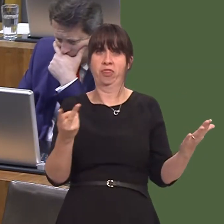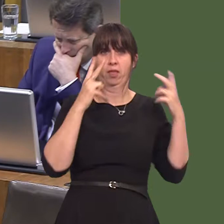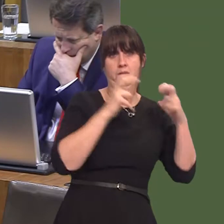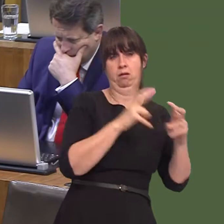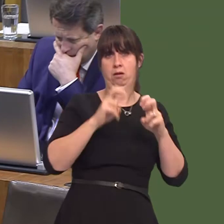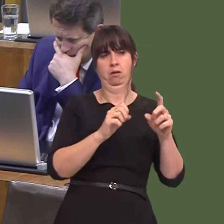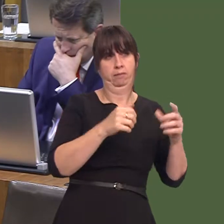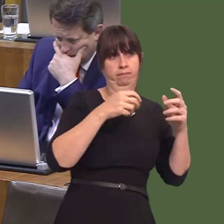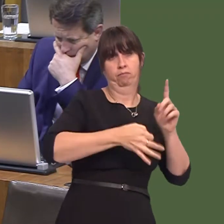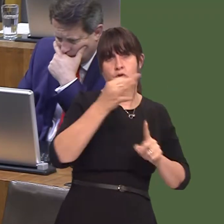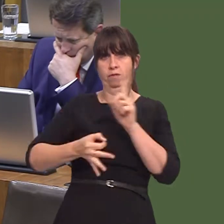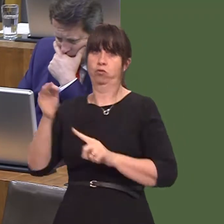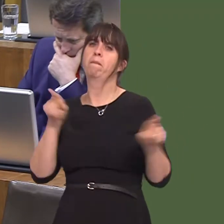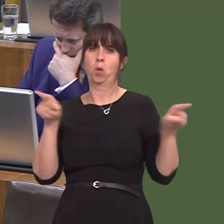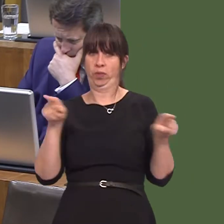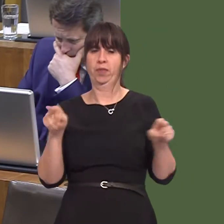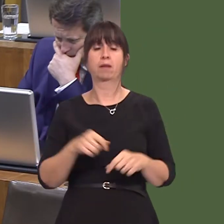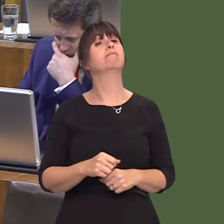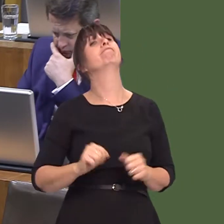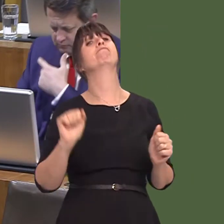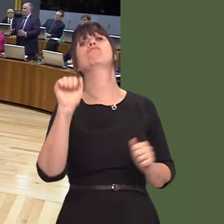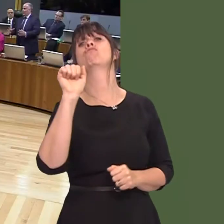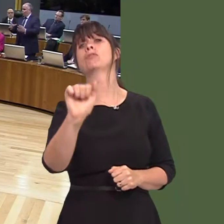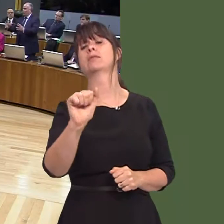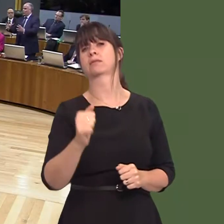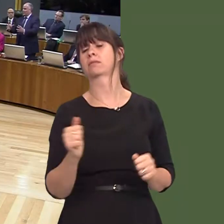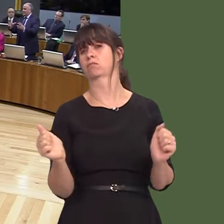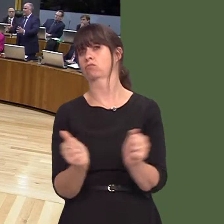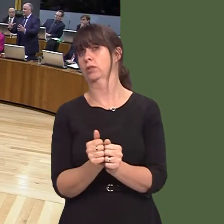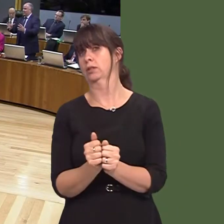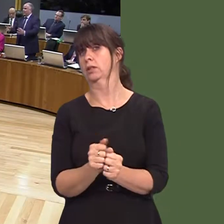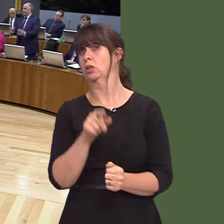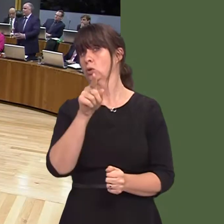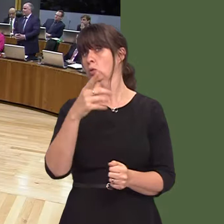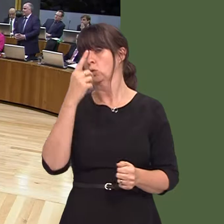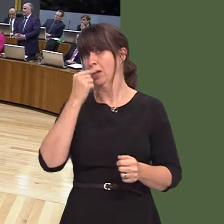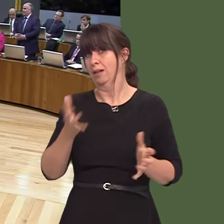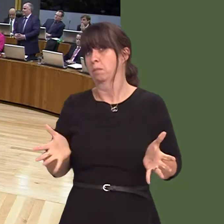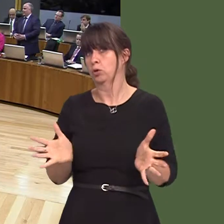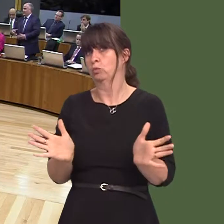Andrew R.T. Davies: I agree with you, but what is firmly in your court is the ability to make progress in this area.